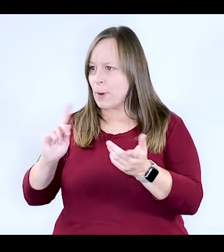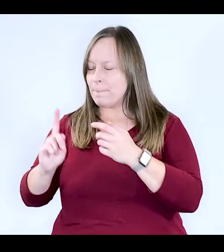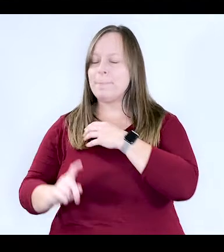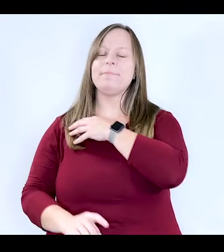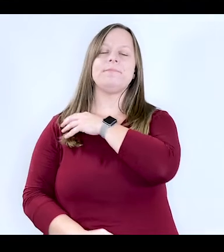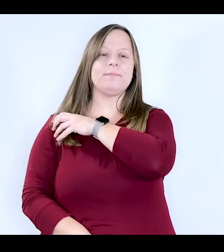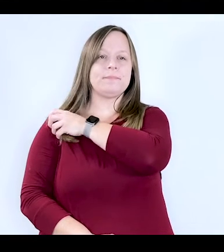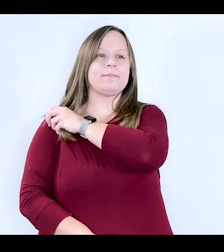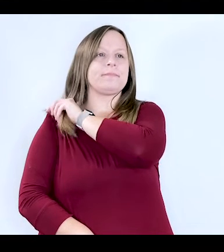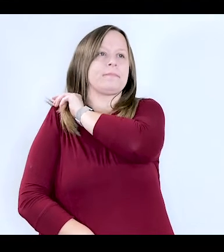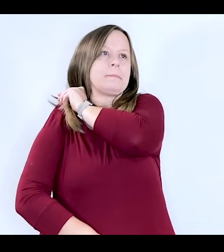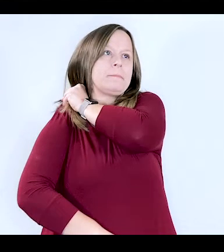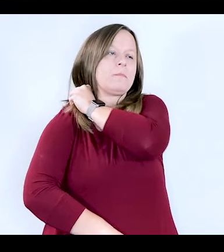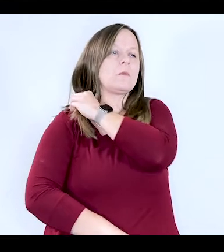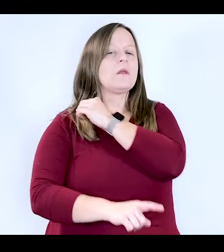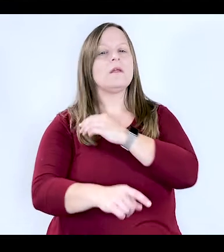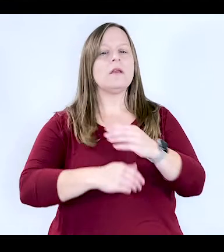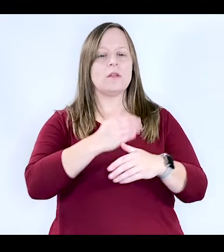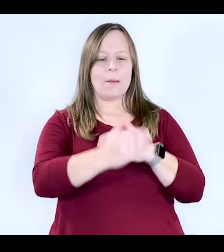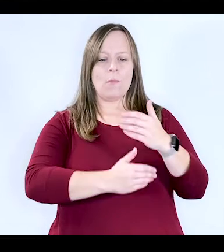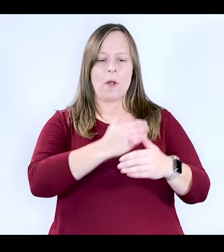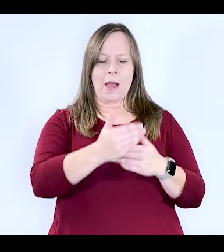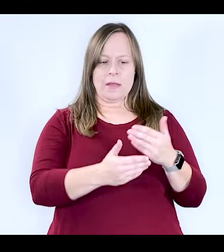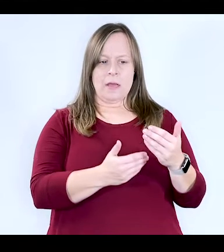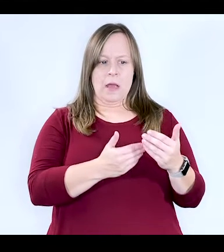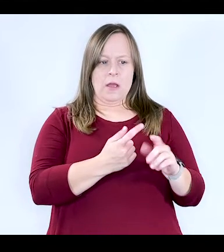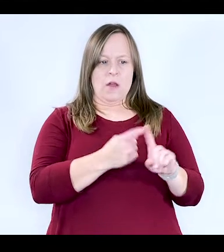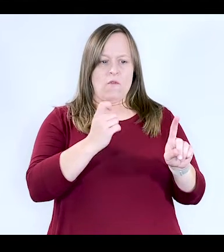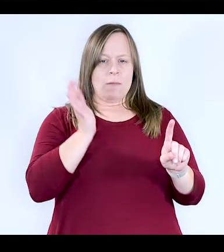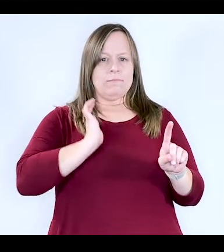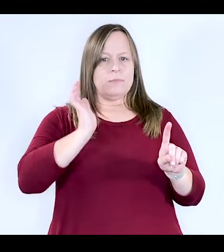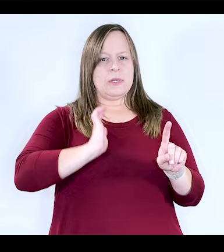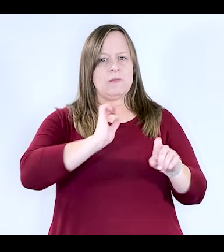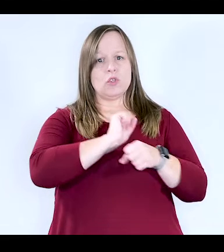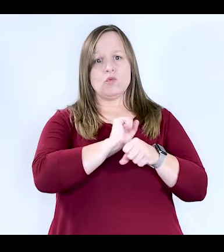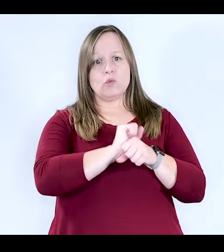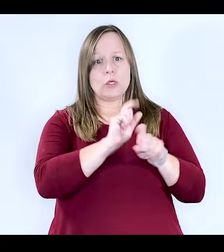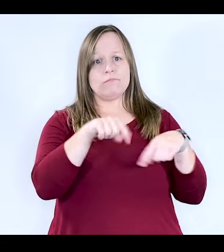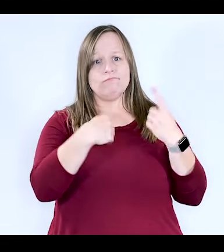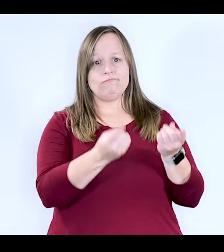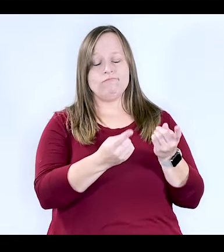The process came from previous work of representing